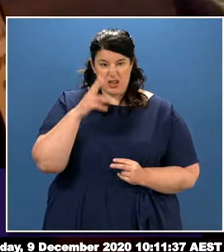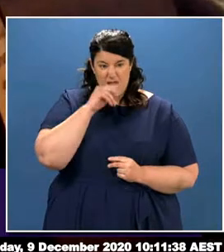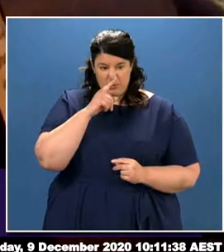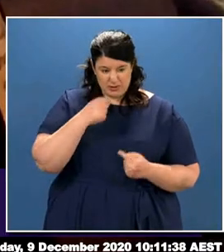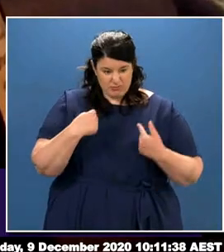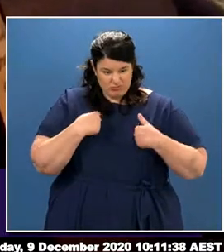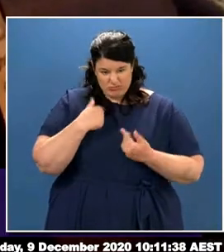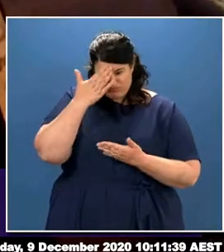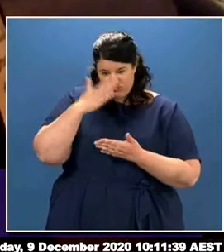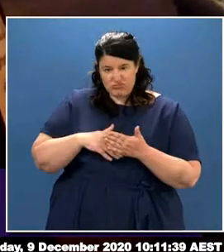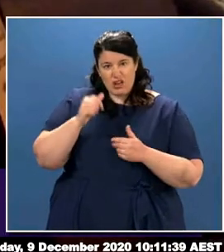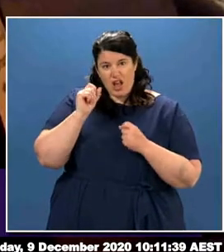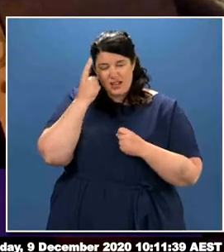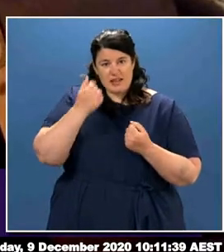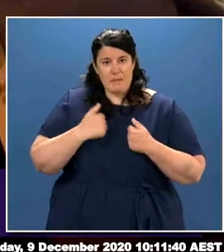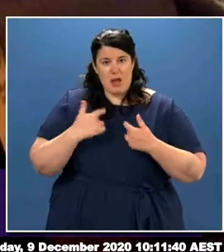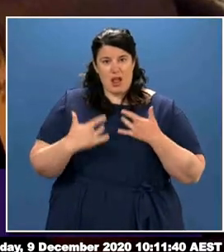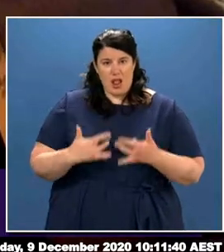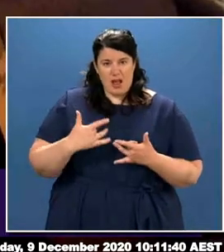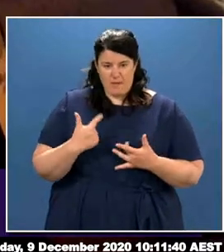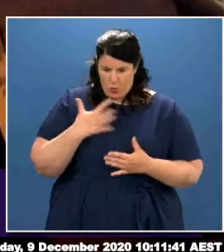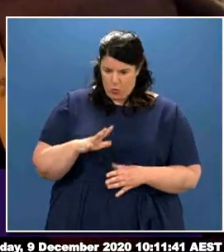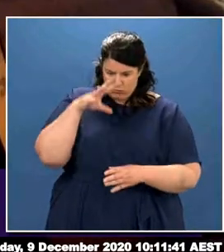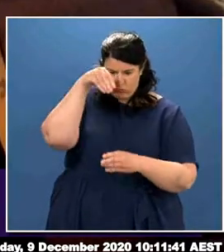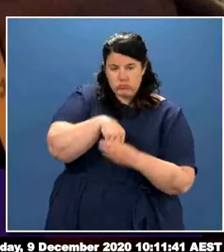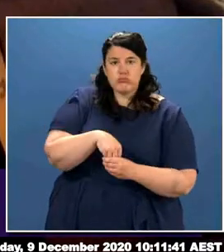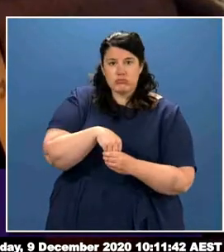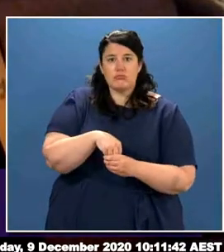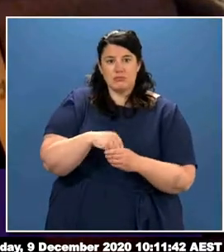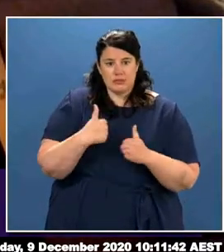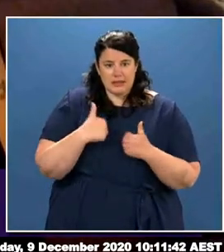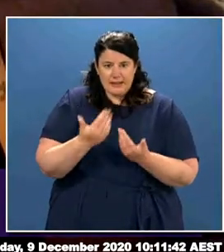honoured in that process of providing their unique insights and inputs